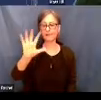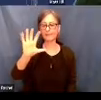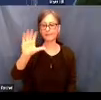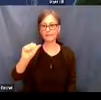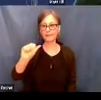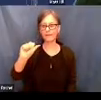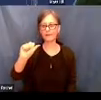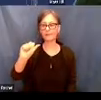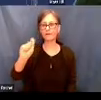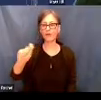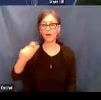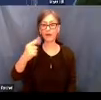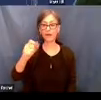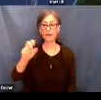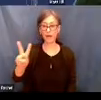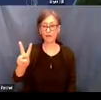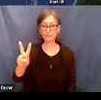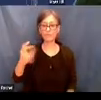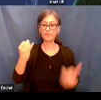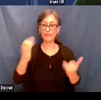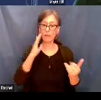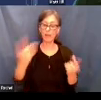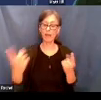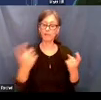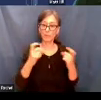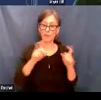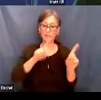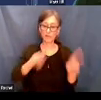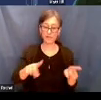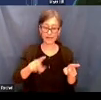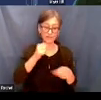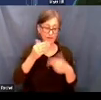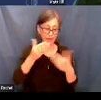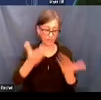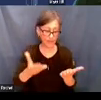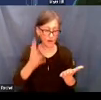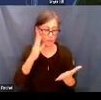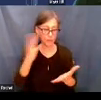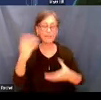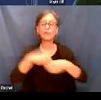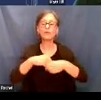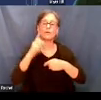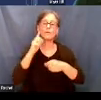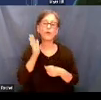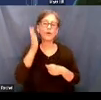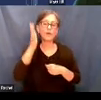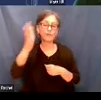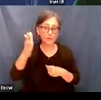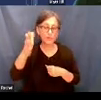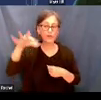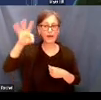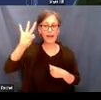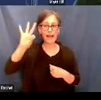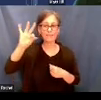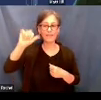Questions not answered in the Q&A during this webinar may be incorporated into future FAQs or guidance documents.